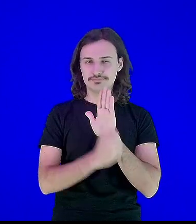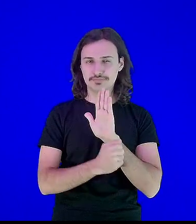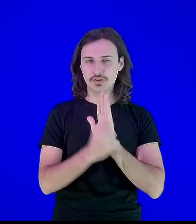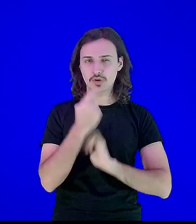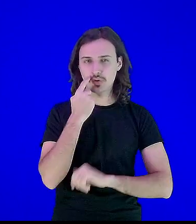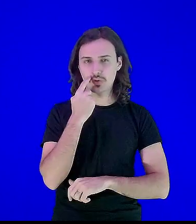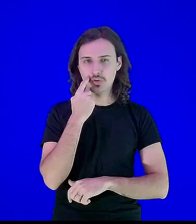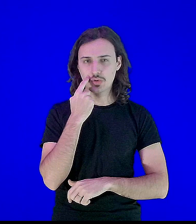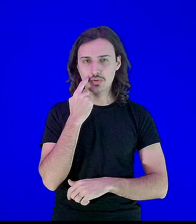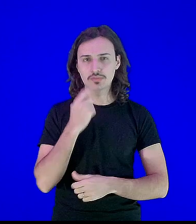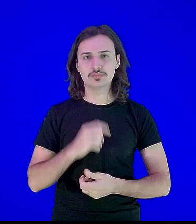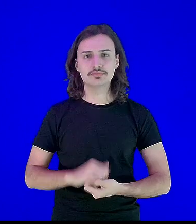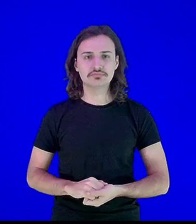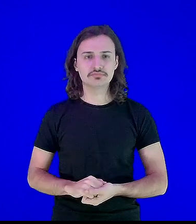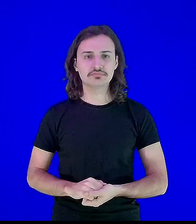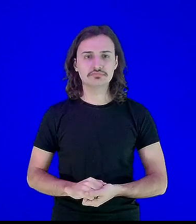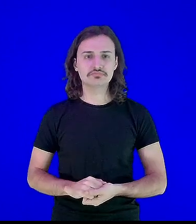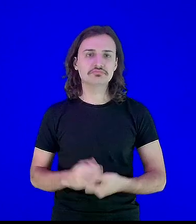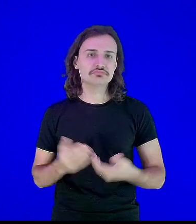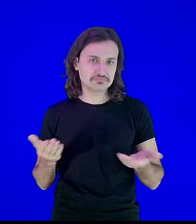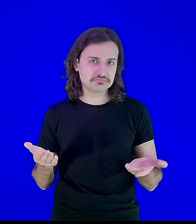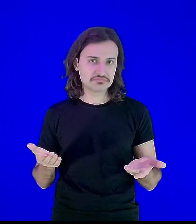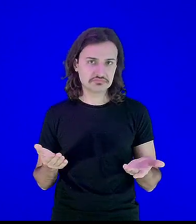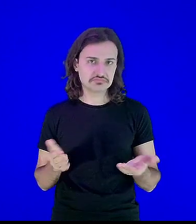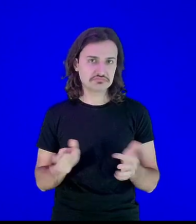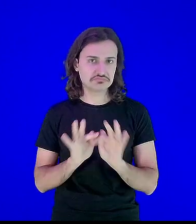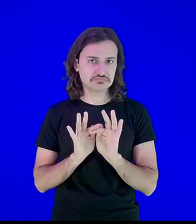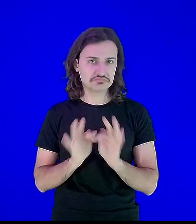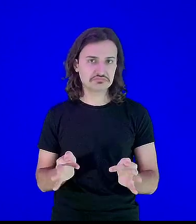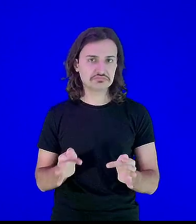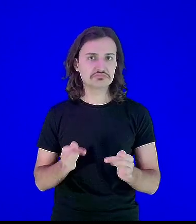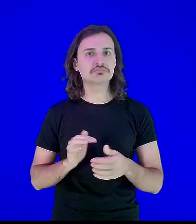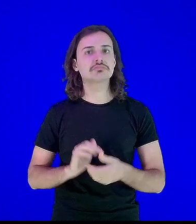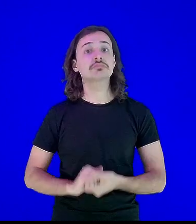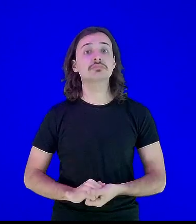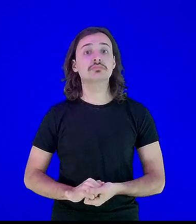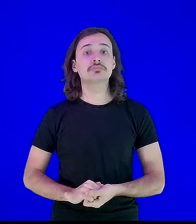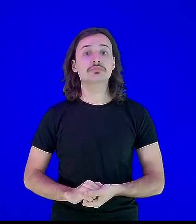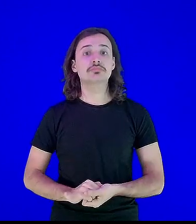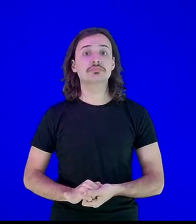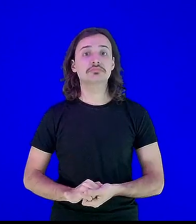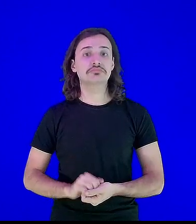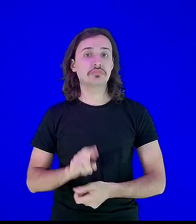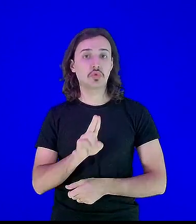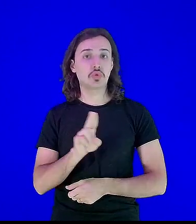leave just this the name was changed